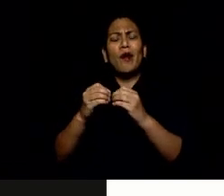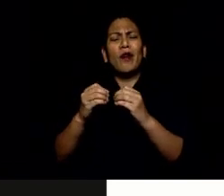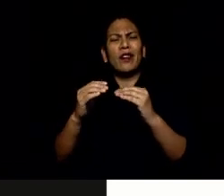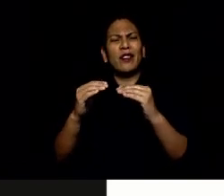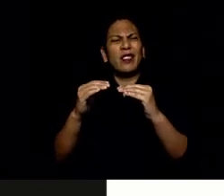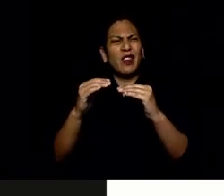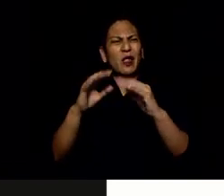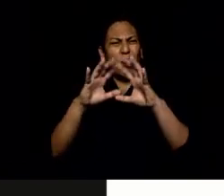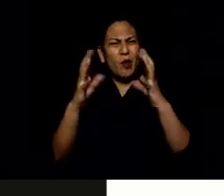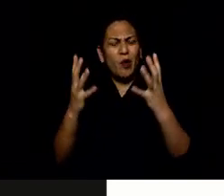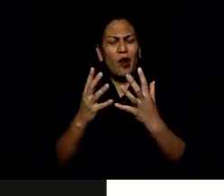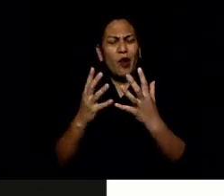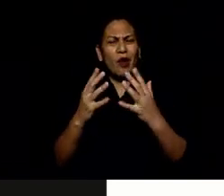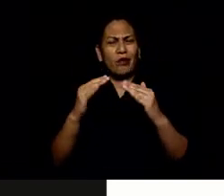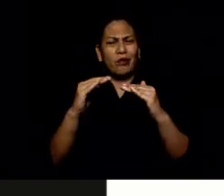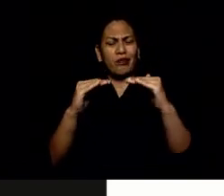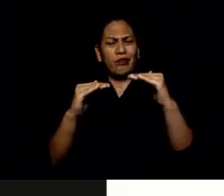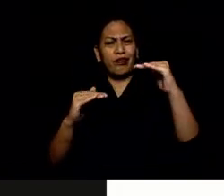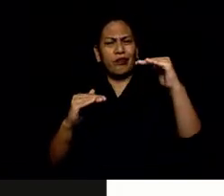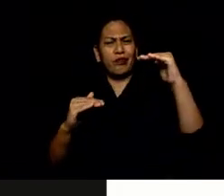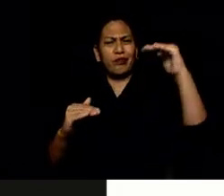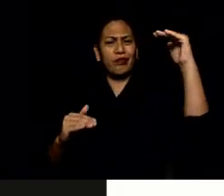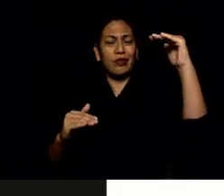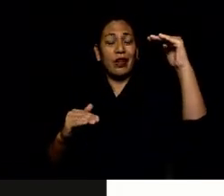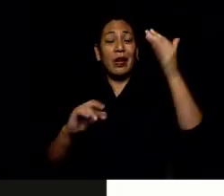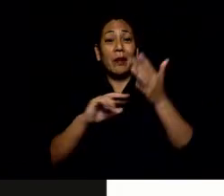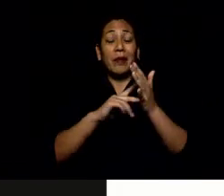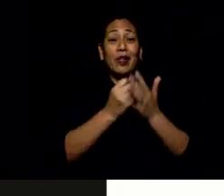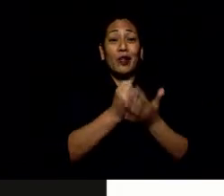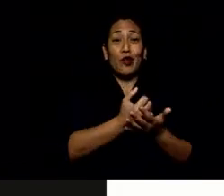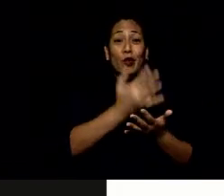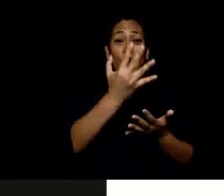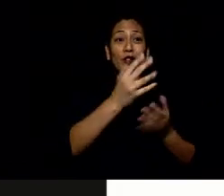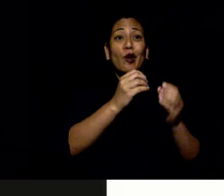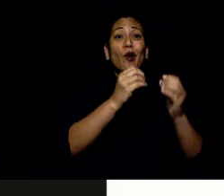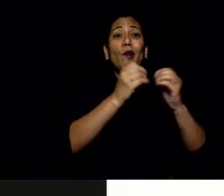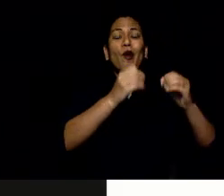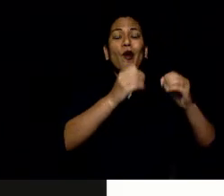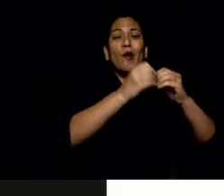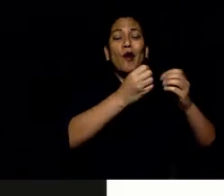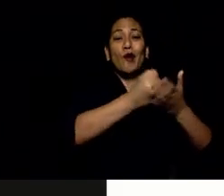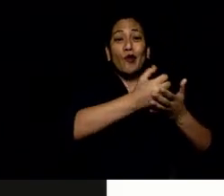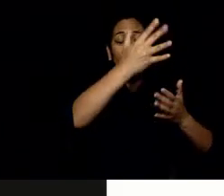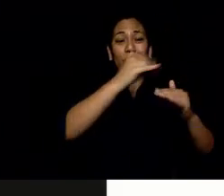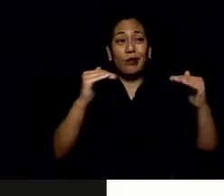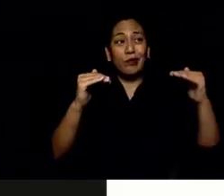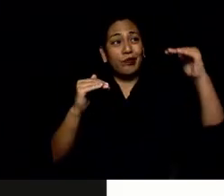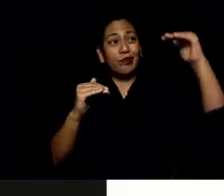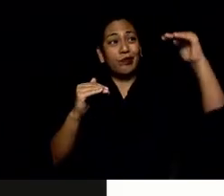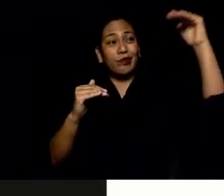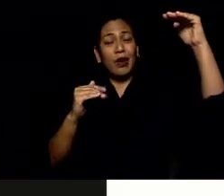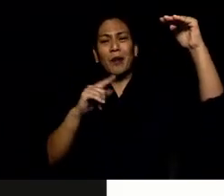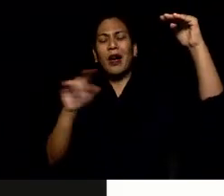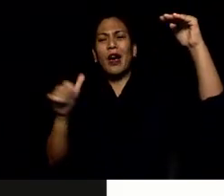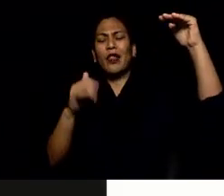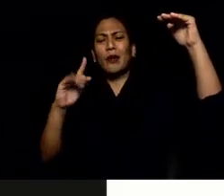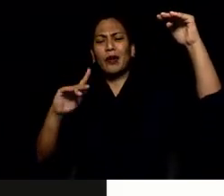The rich are getting much richer. And everyone else is staying where they were at or perhaps getting worse off.